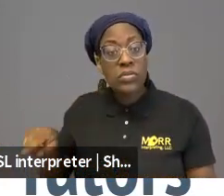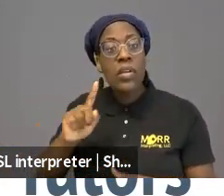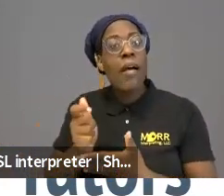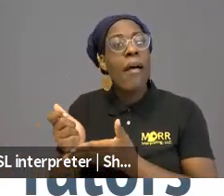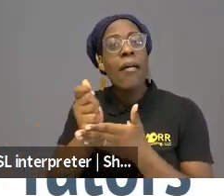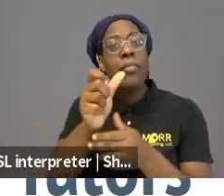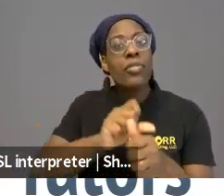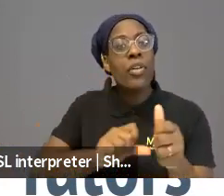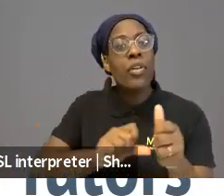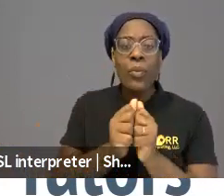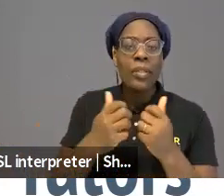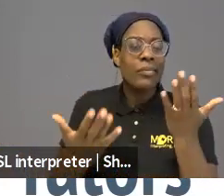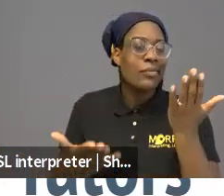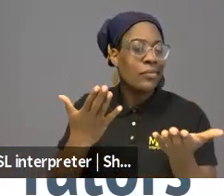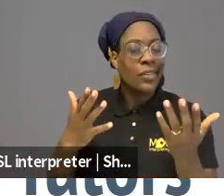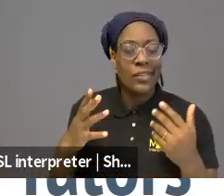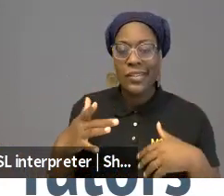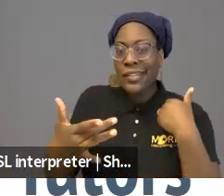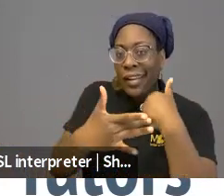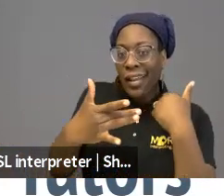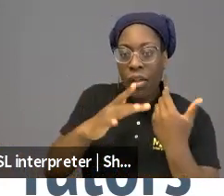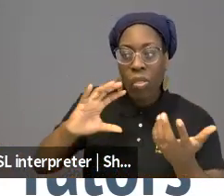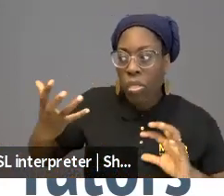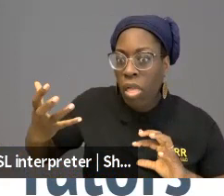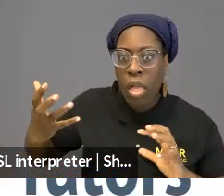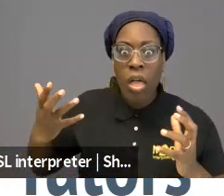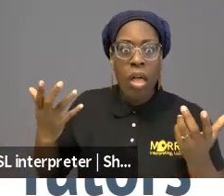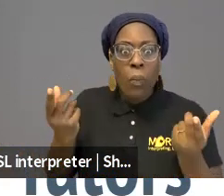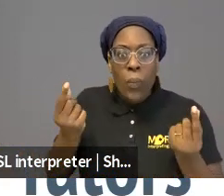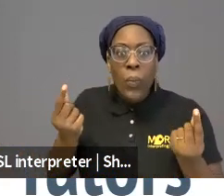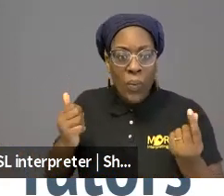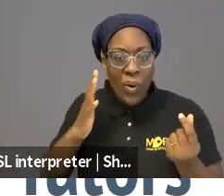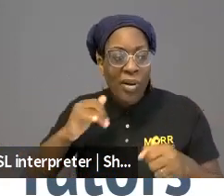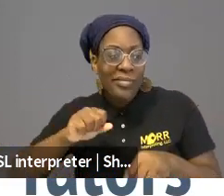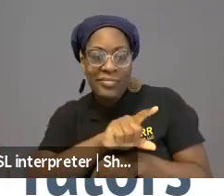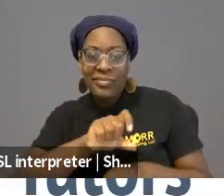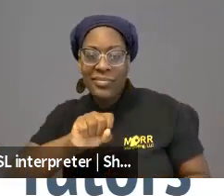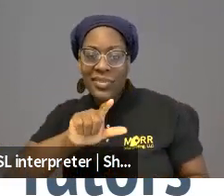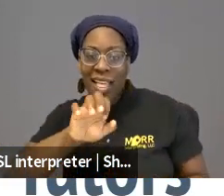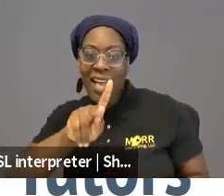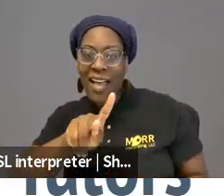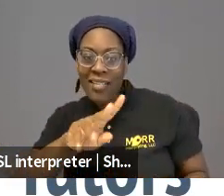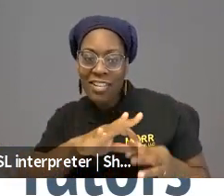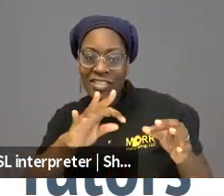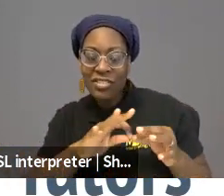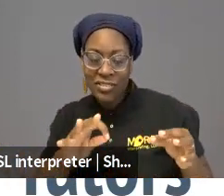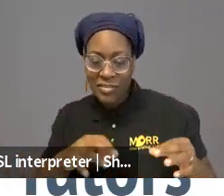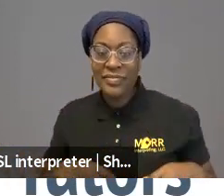respond to student inquiries collaboratively. I also streamlined our flex hours. Since all of